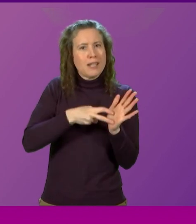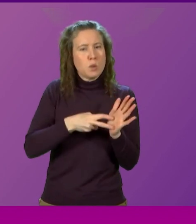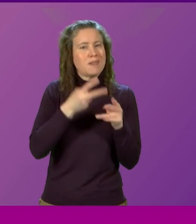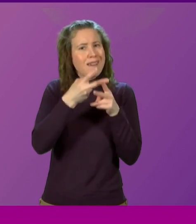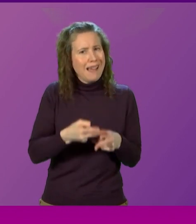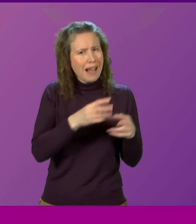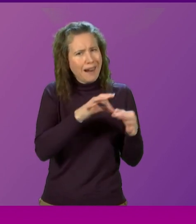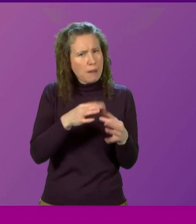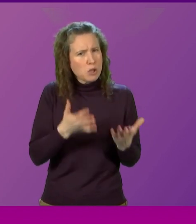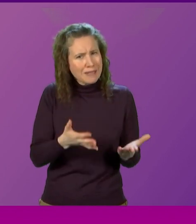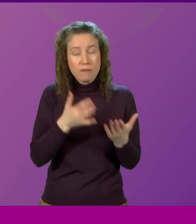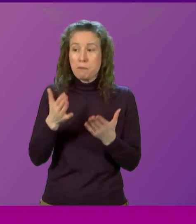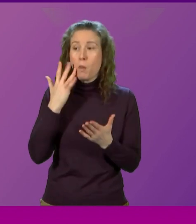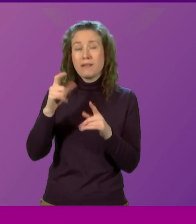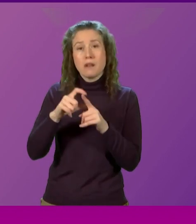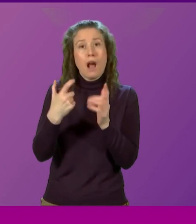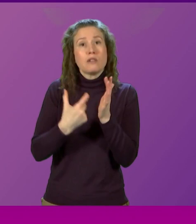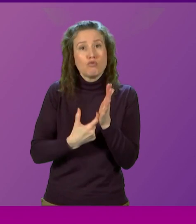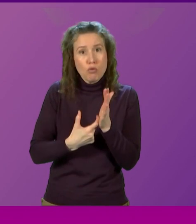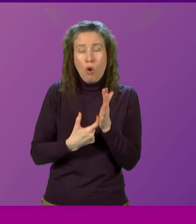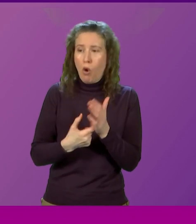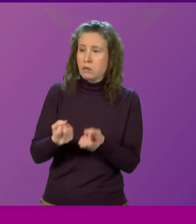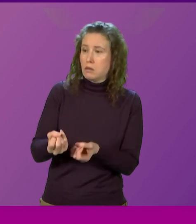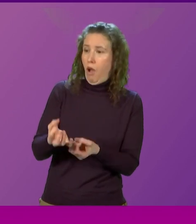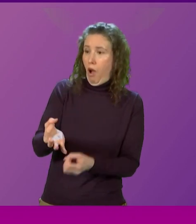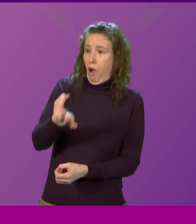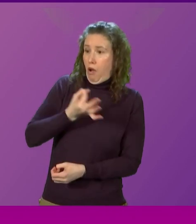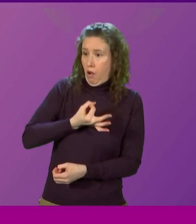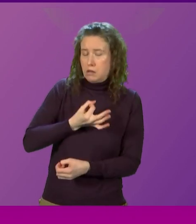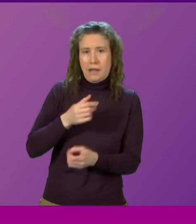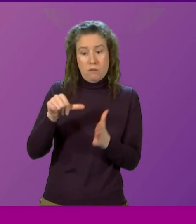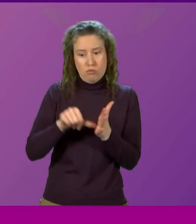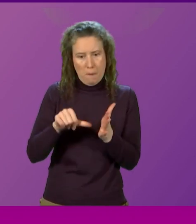However, when Douglas Ross puts it to me that the problems in our national health service